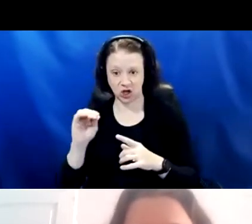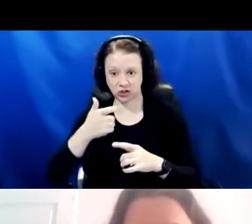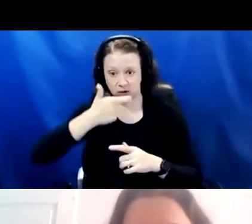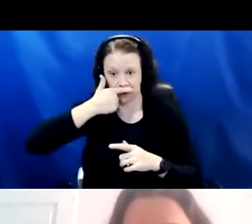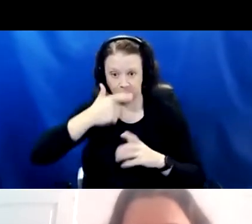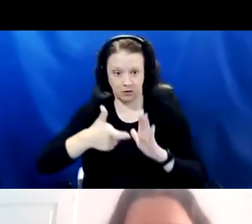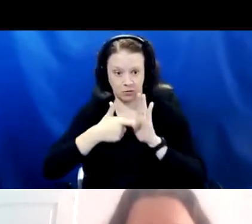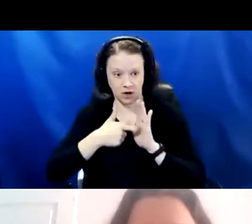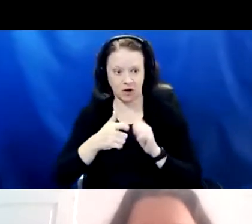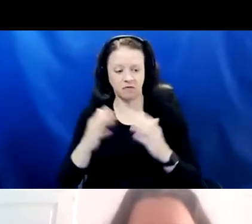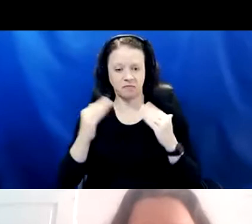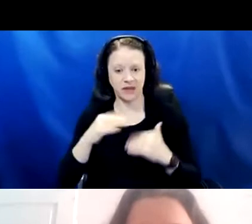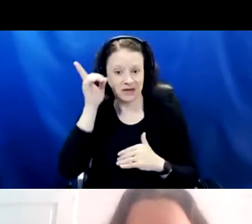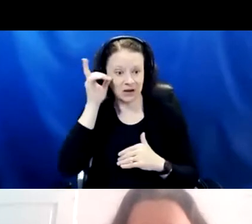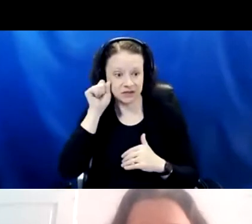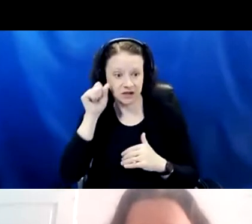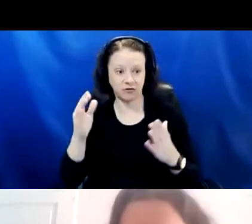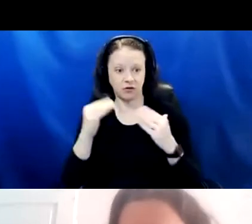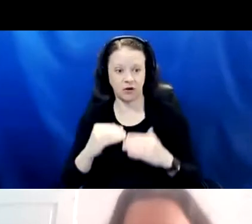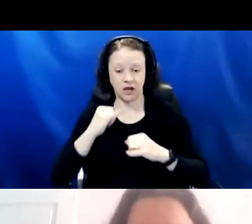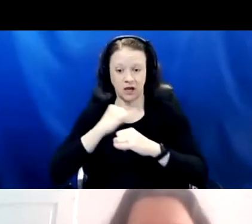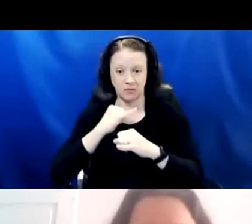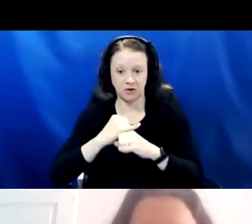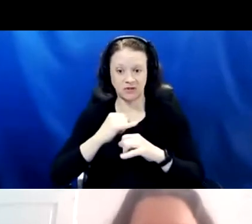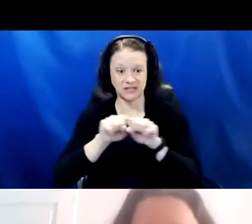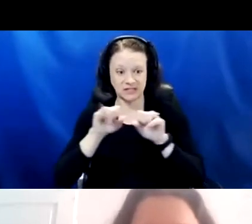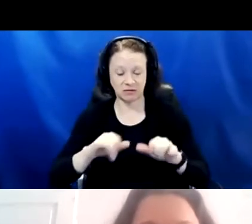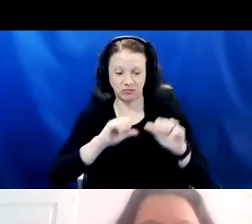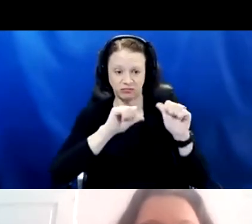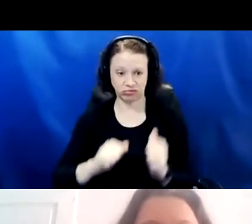weakened immune system from solid organ transplant,